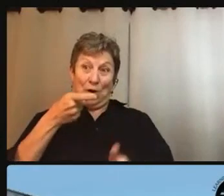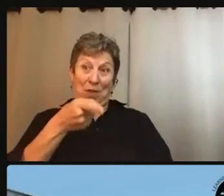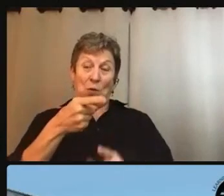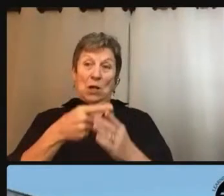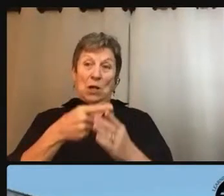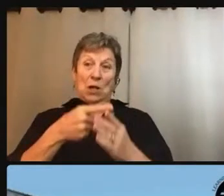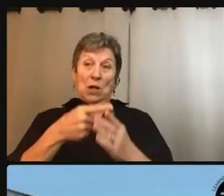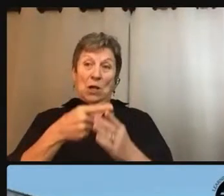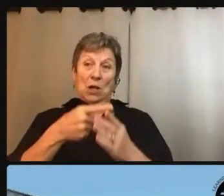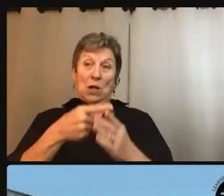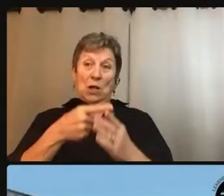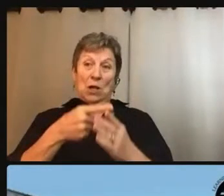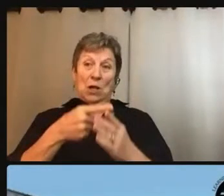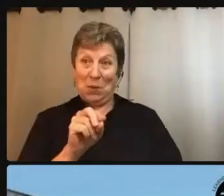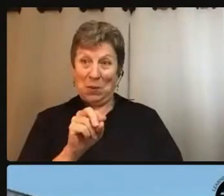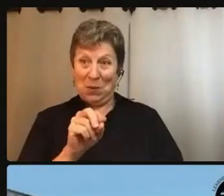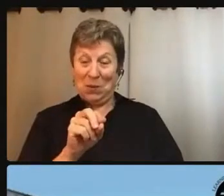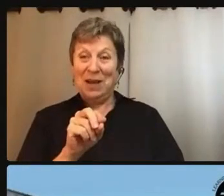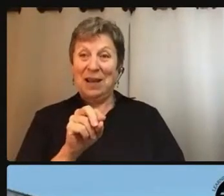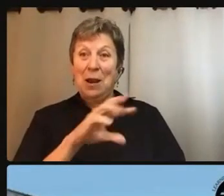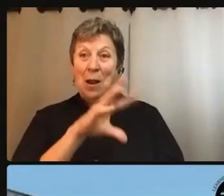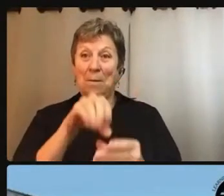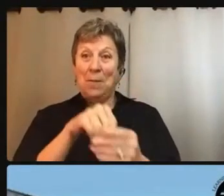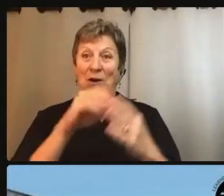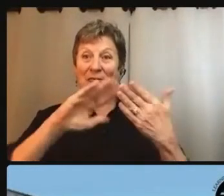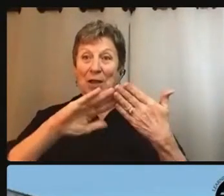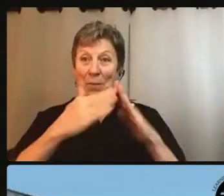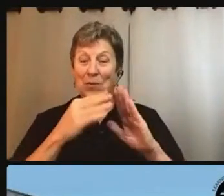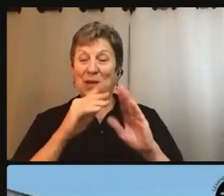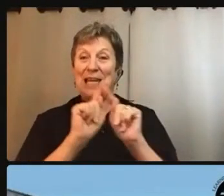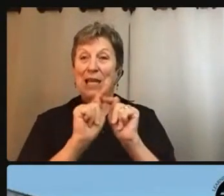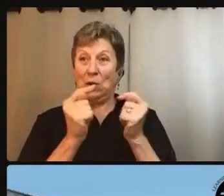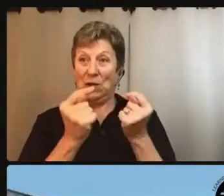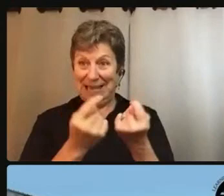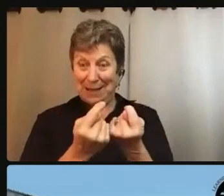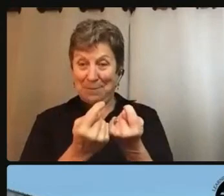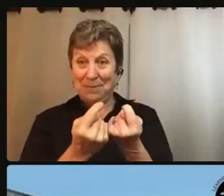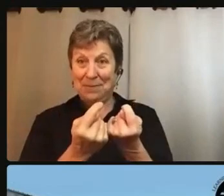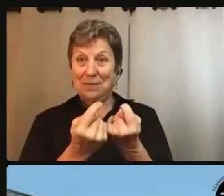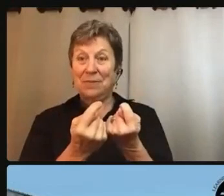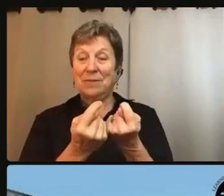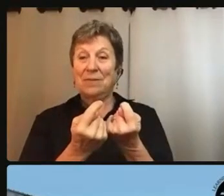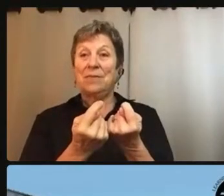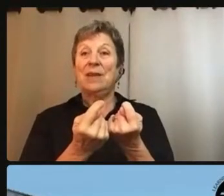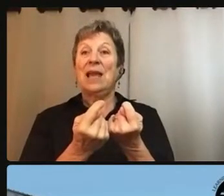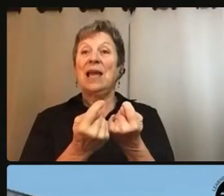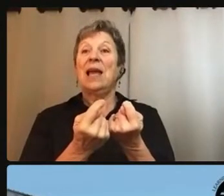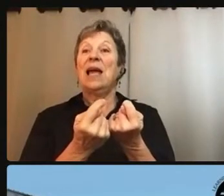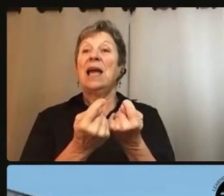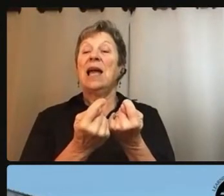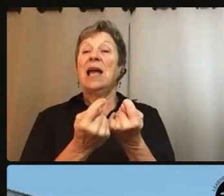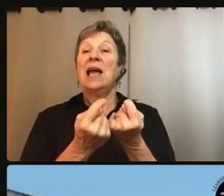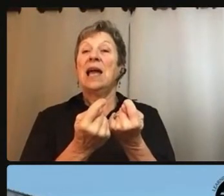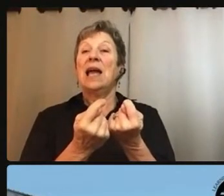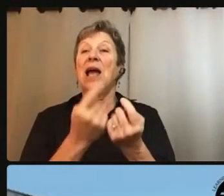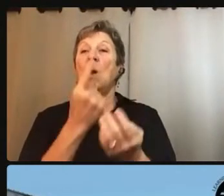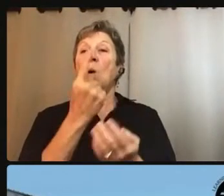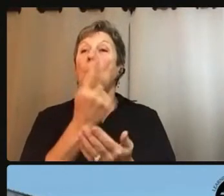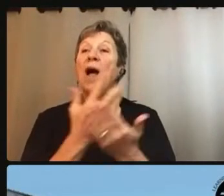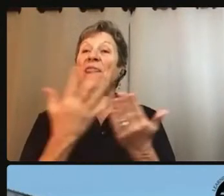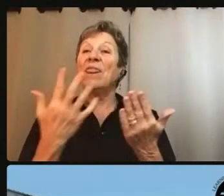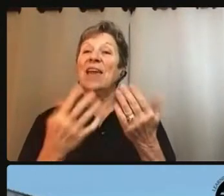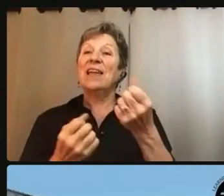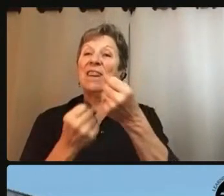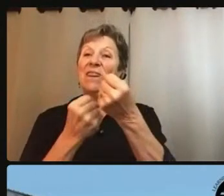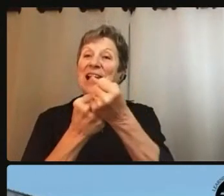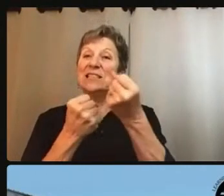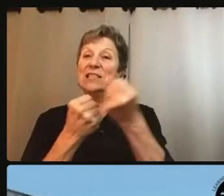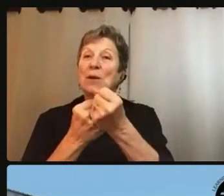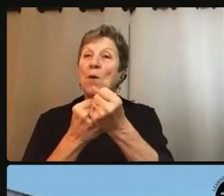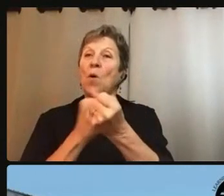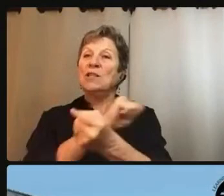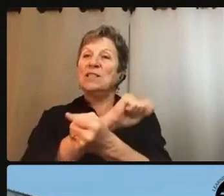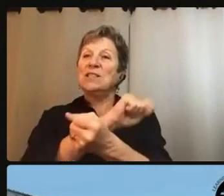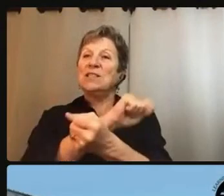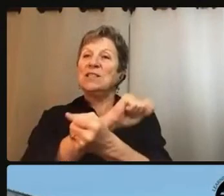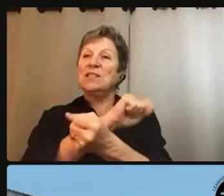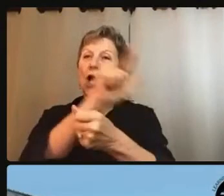SUMMARIZE THAT WHAT I FEEL LIKE